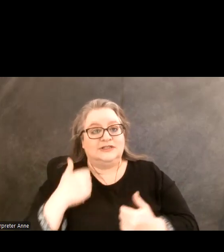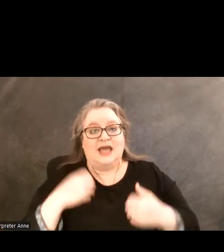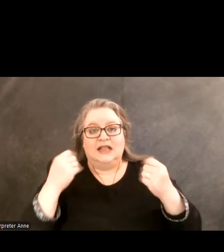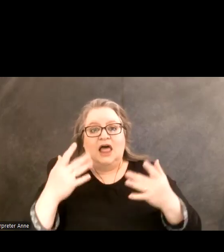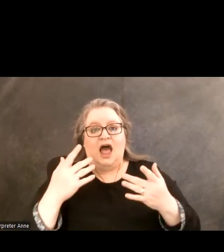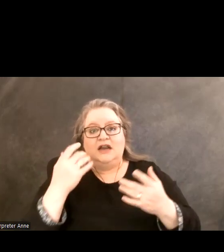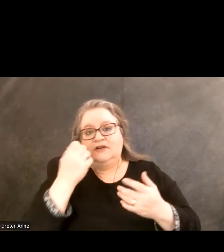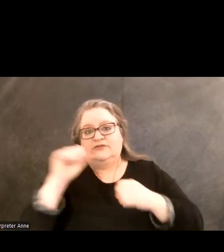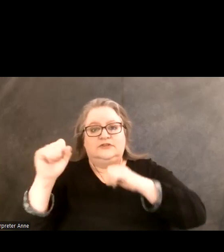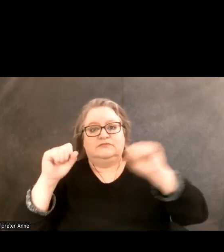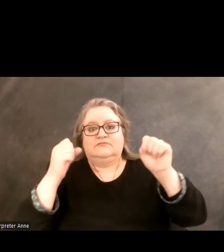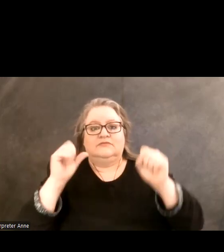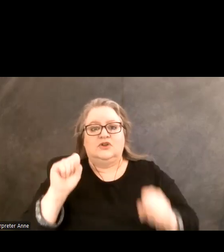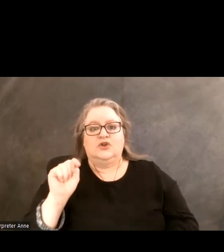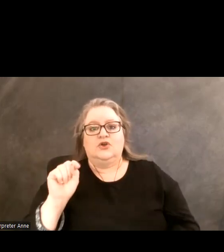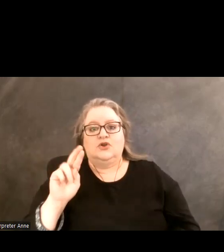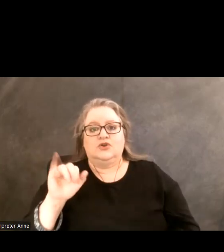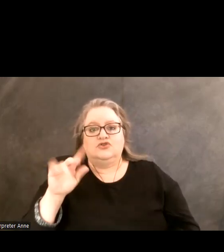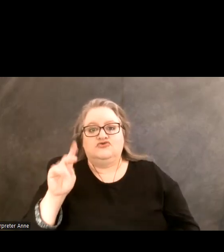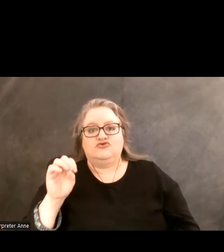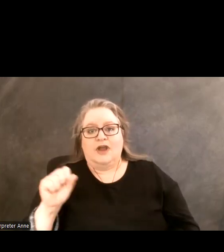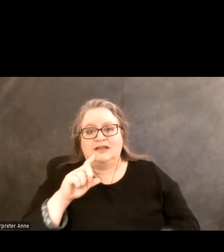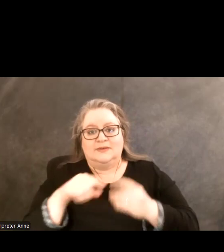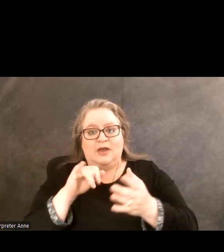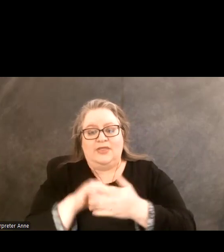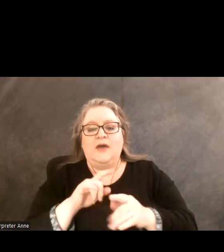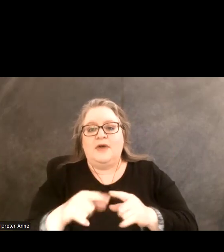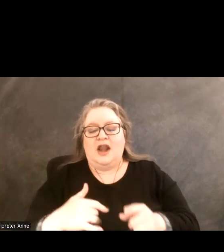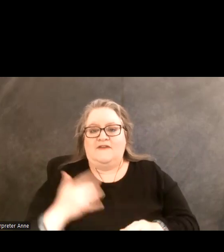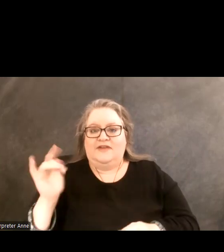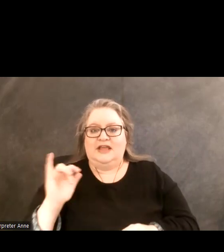everything about that. But I feel like the solution to